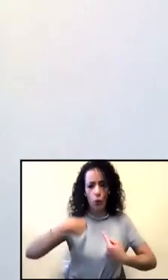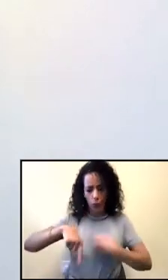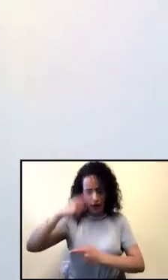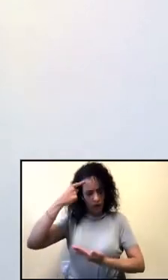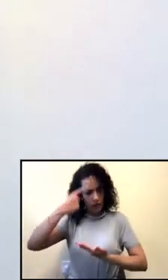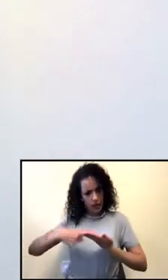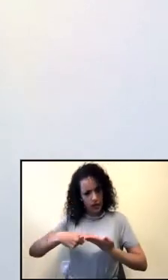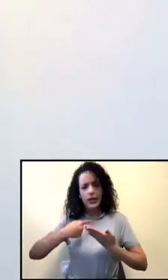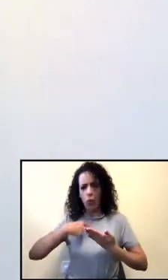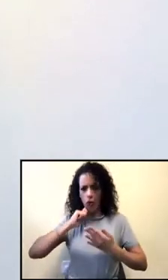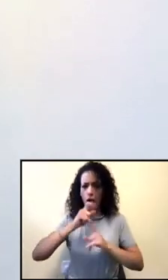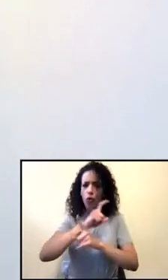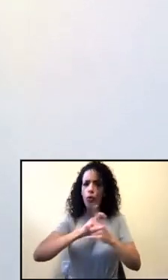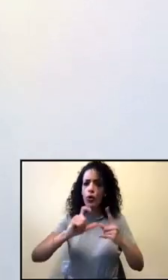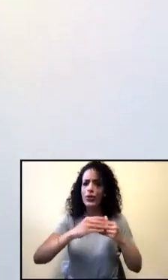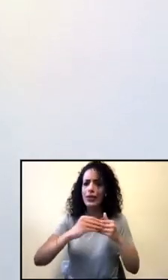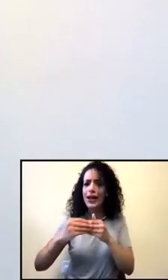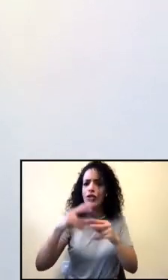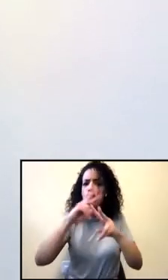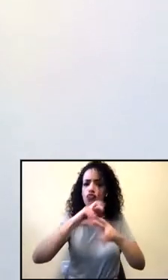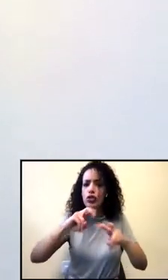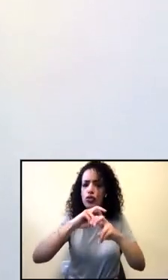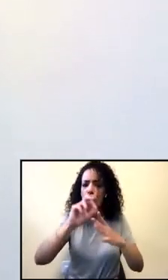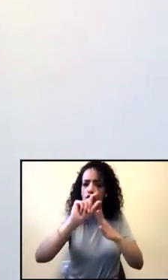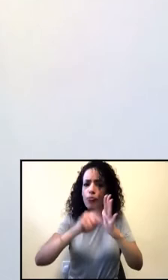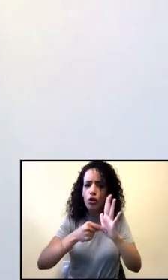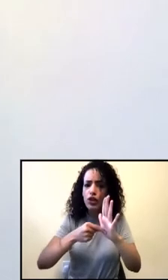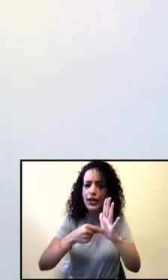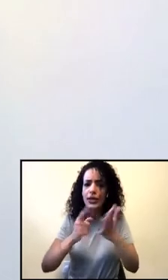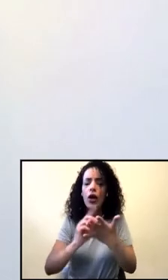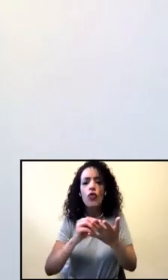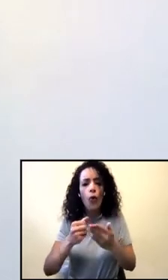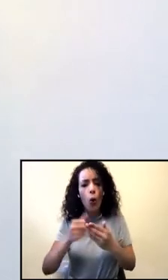and project into how COVID-19 was being experienced by Black and Brown working class